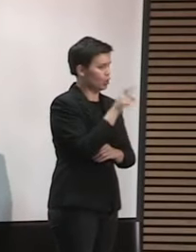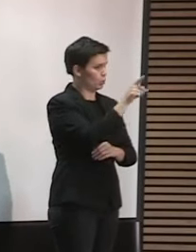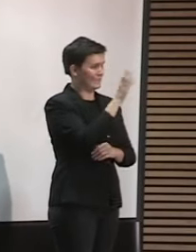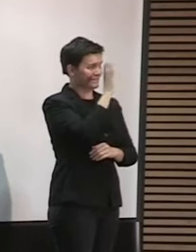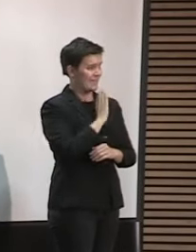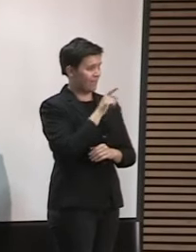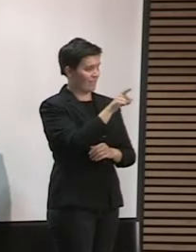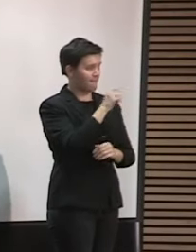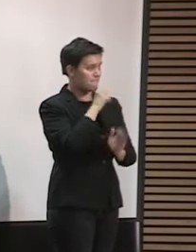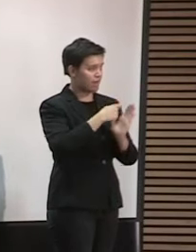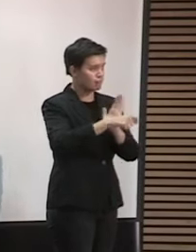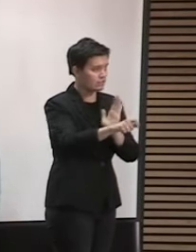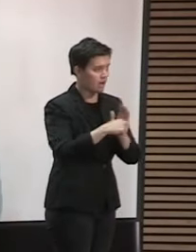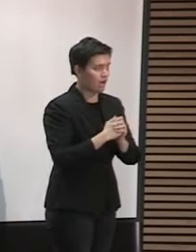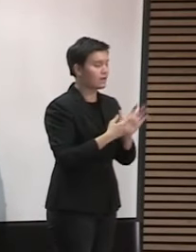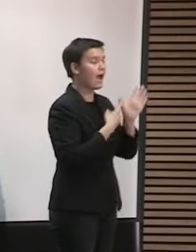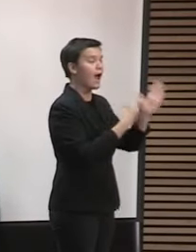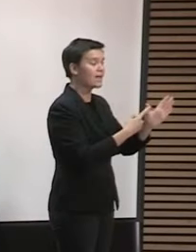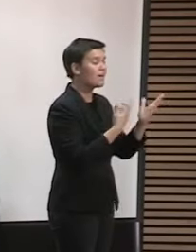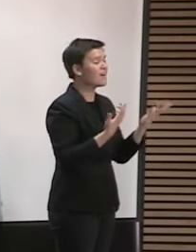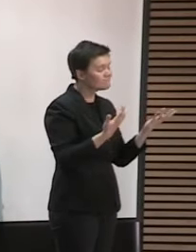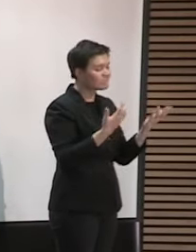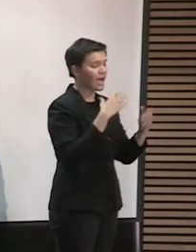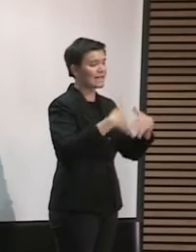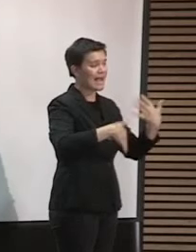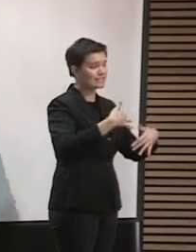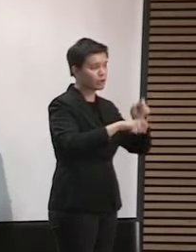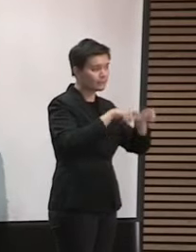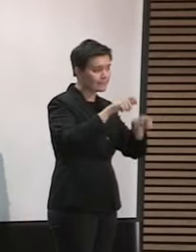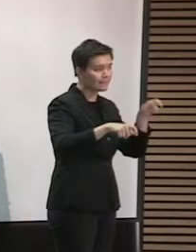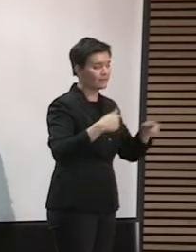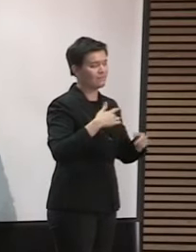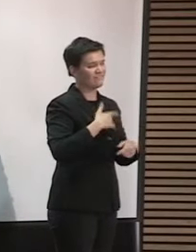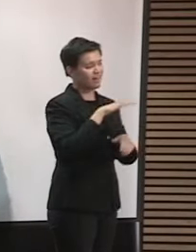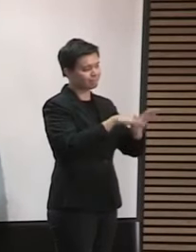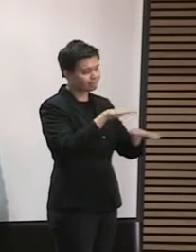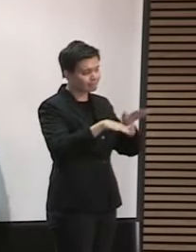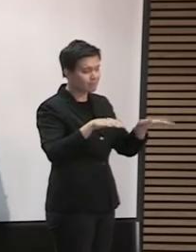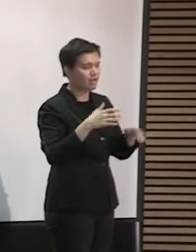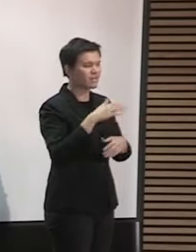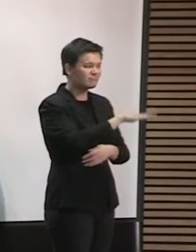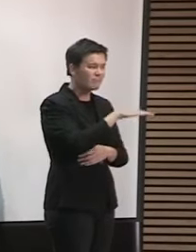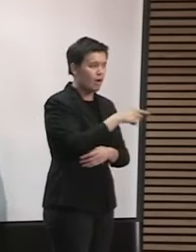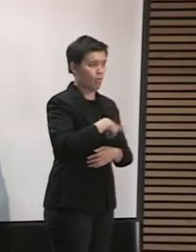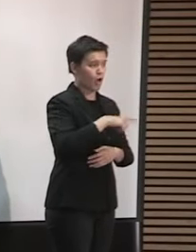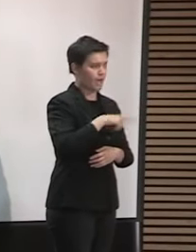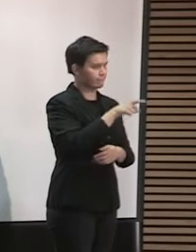The people, though, that were denied boarding to that flight because they didn't have